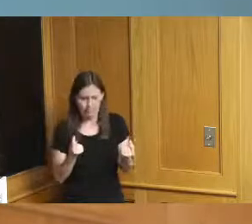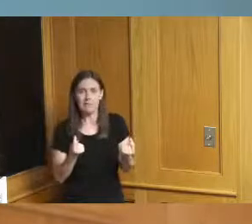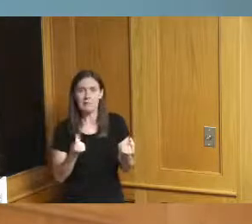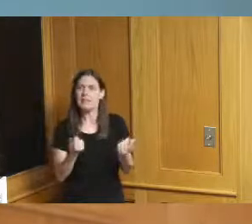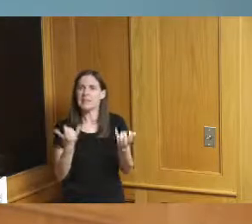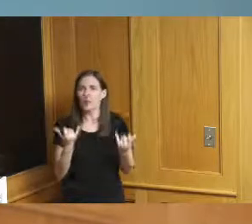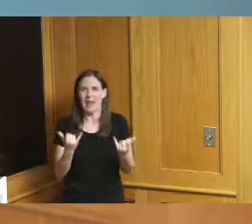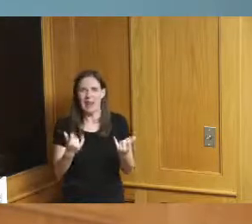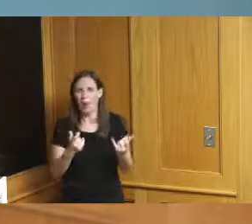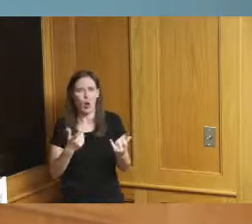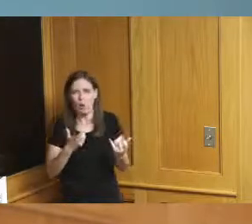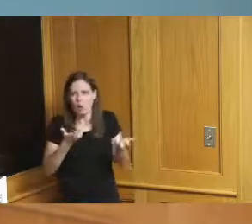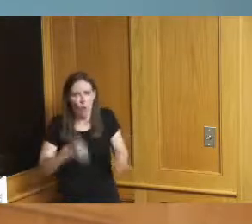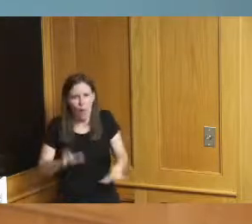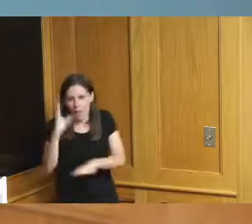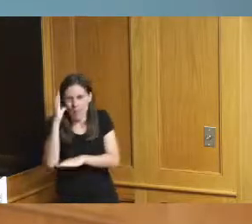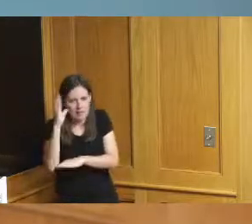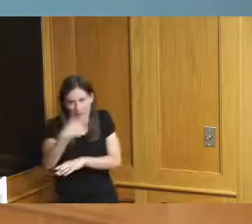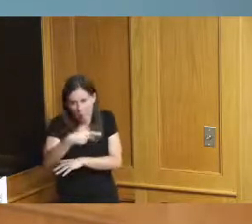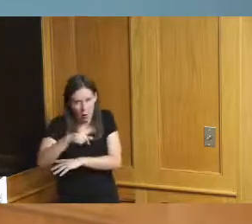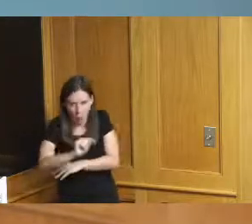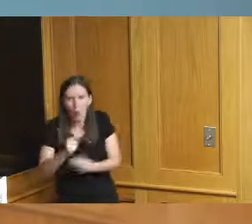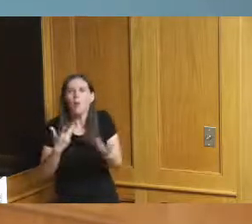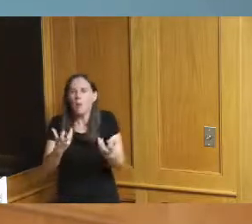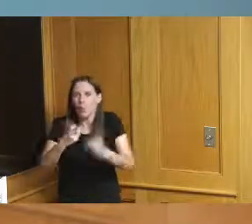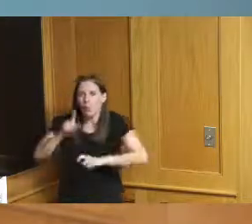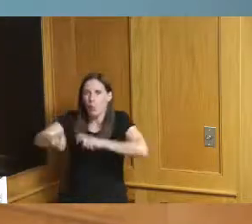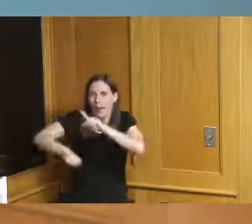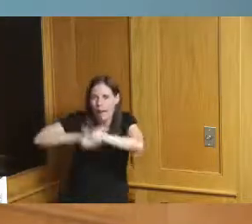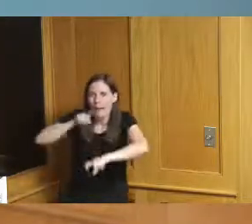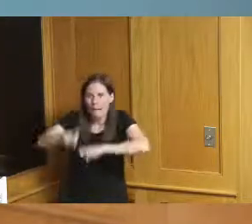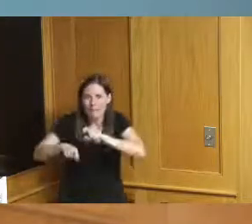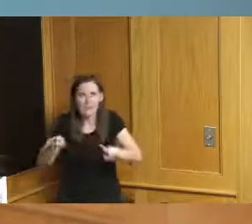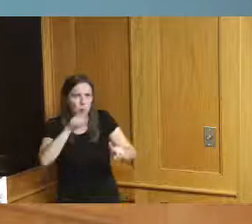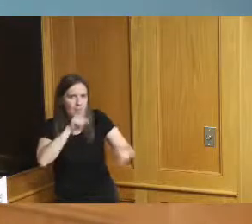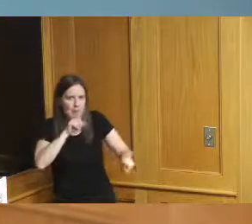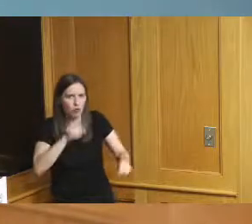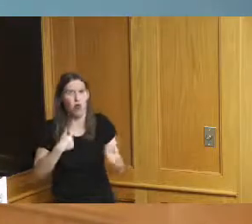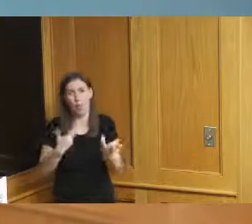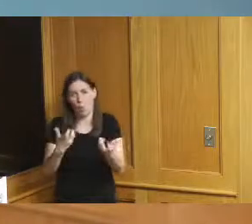powerpoint presentation okay and we want to I'd like to open it up i know Madam President